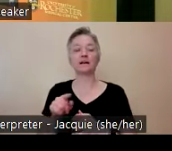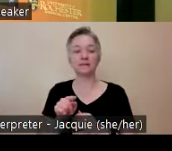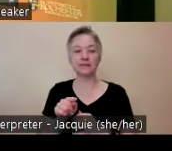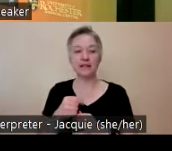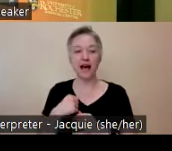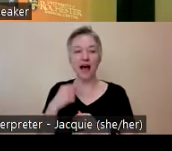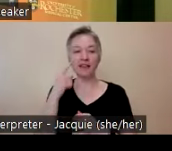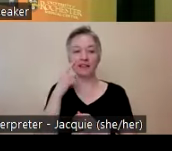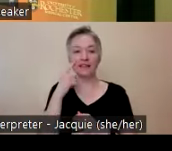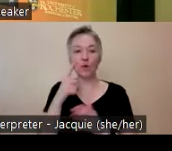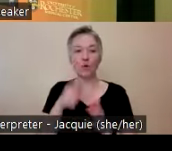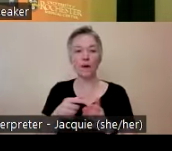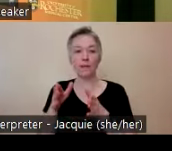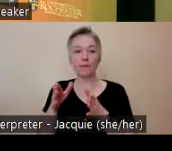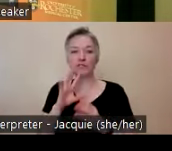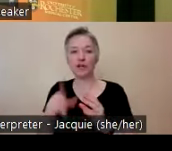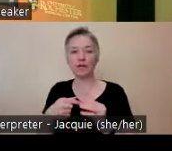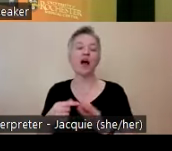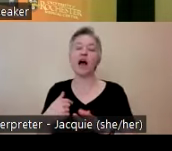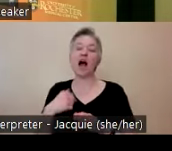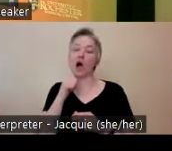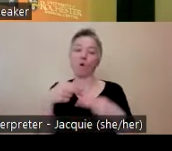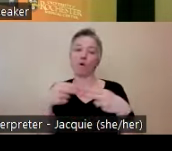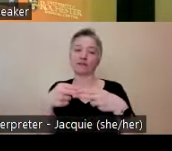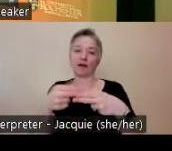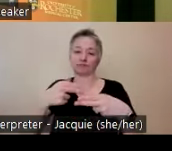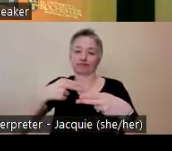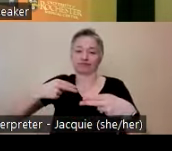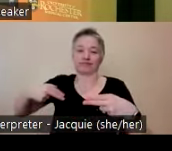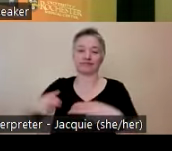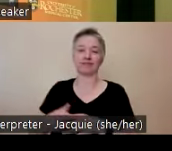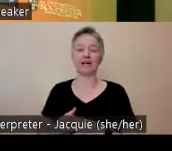won't bother you by scanning all the way back through but that was really looking at that